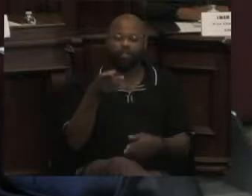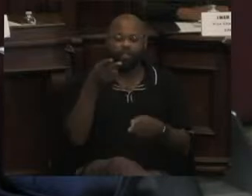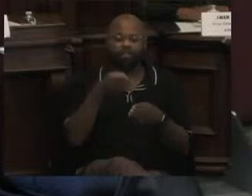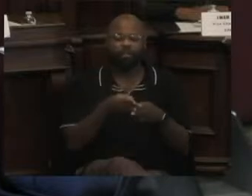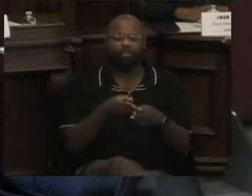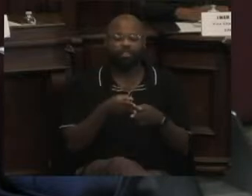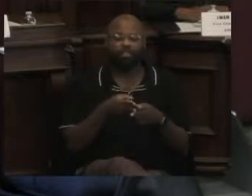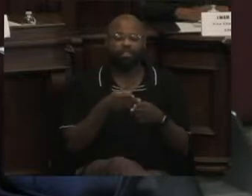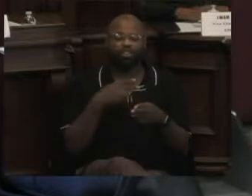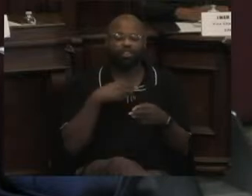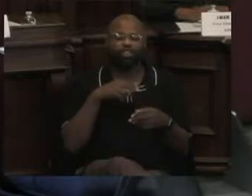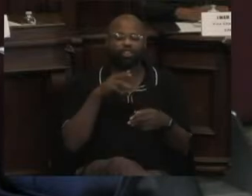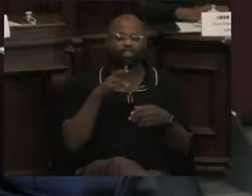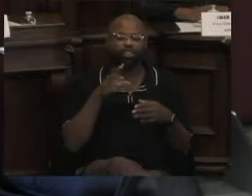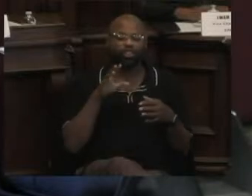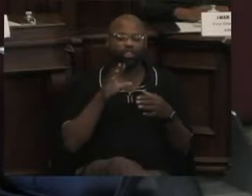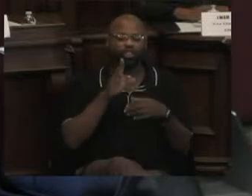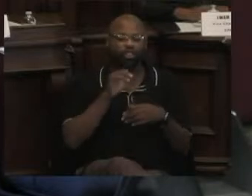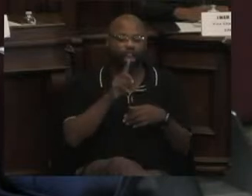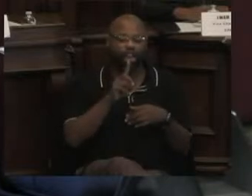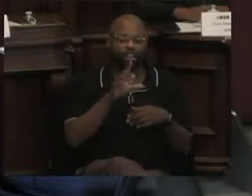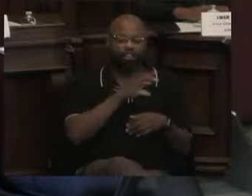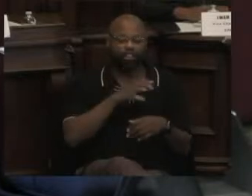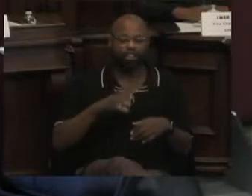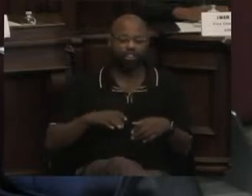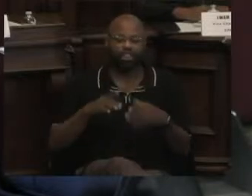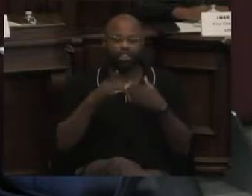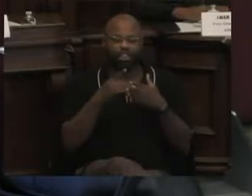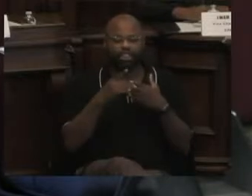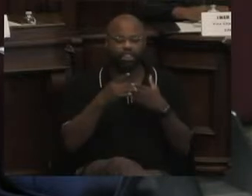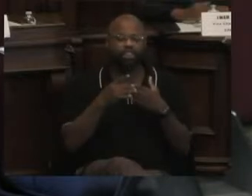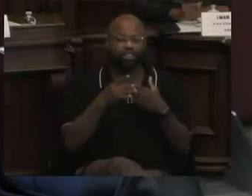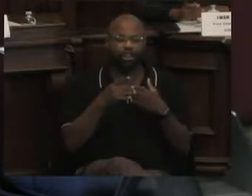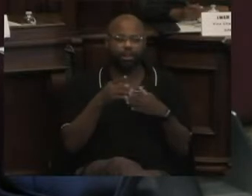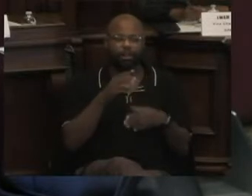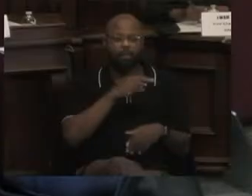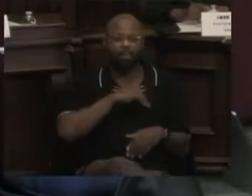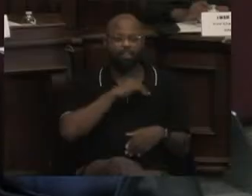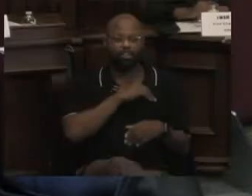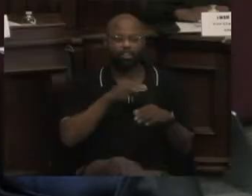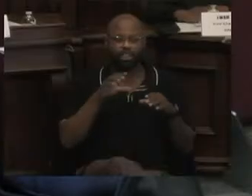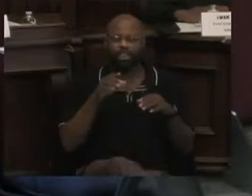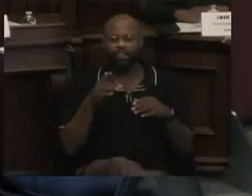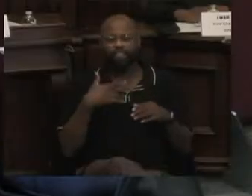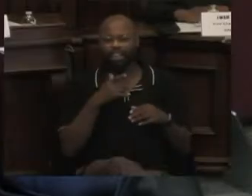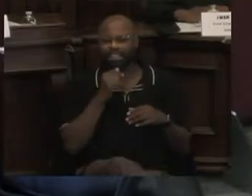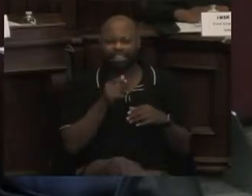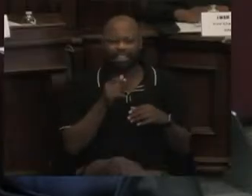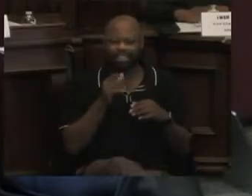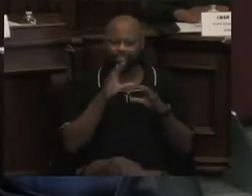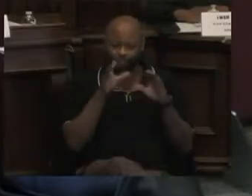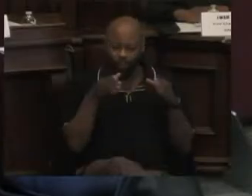a few points that they made were that, like United